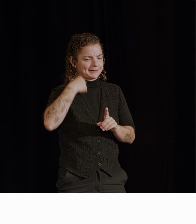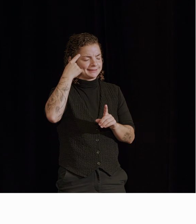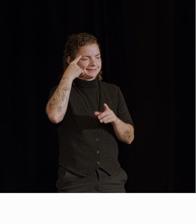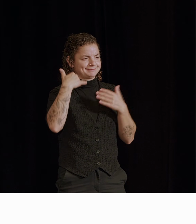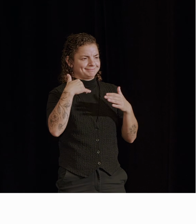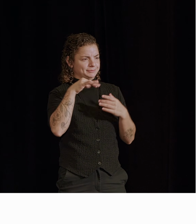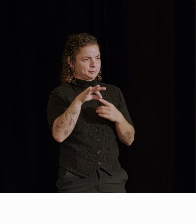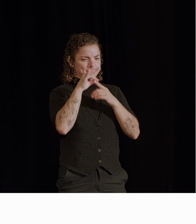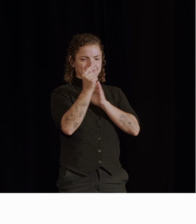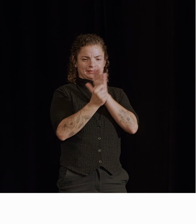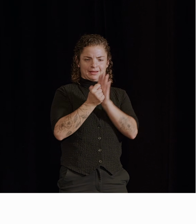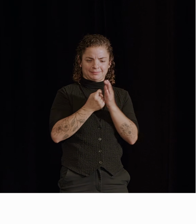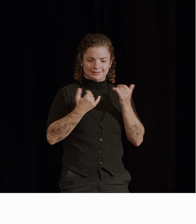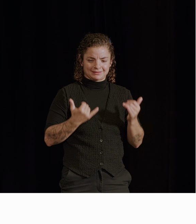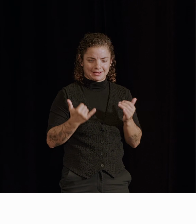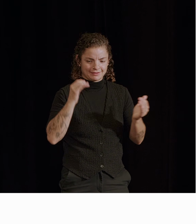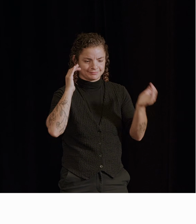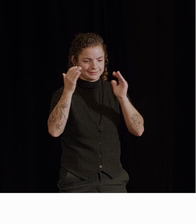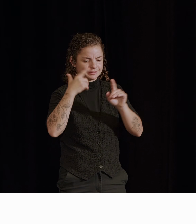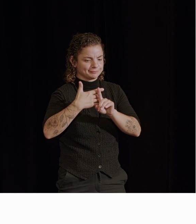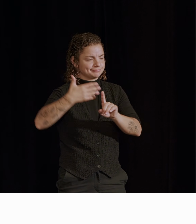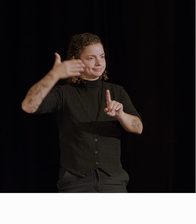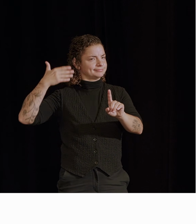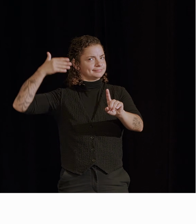Even the current solutions like the guide dog,